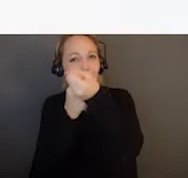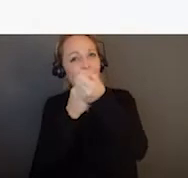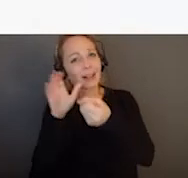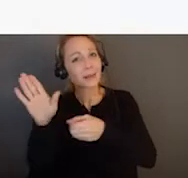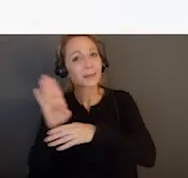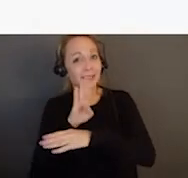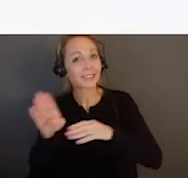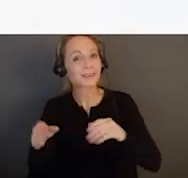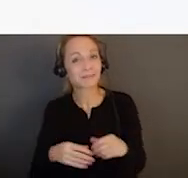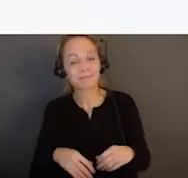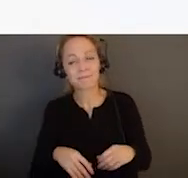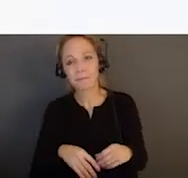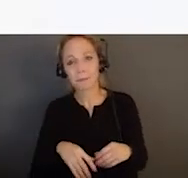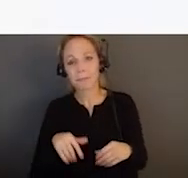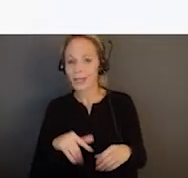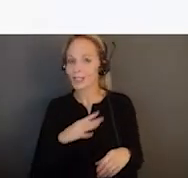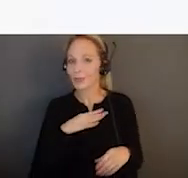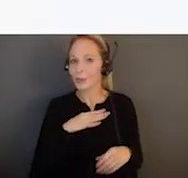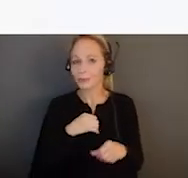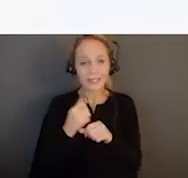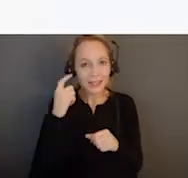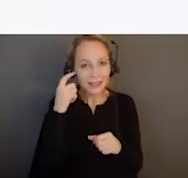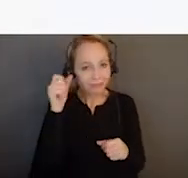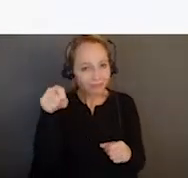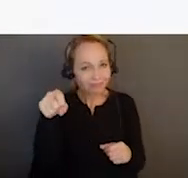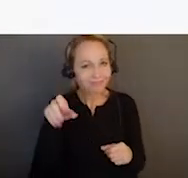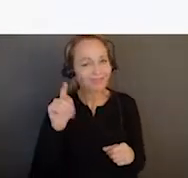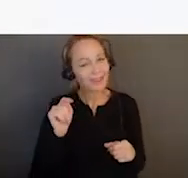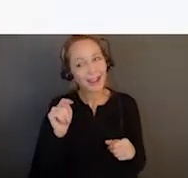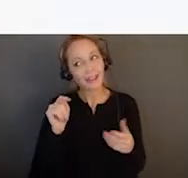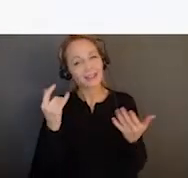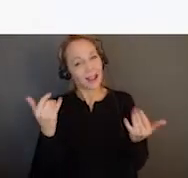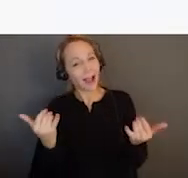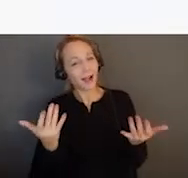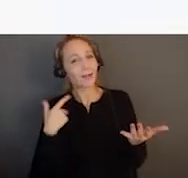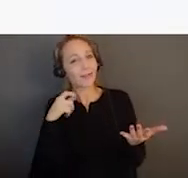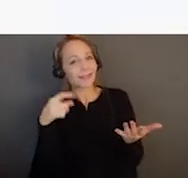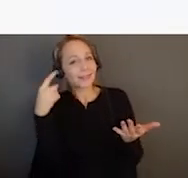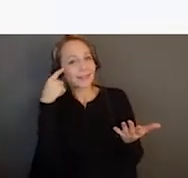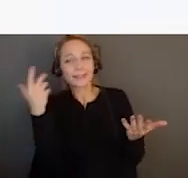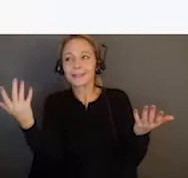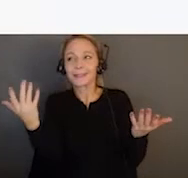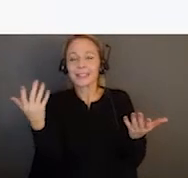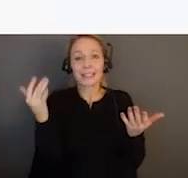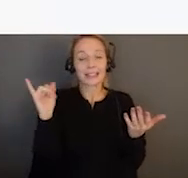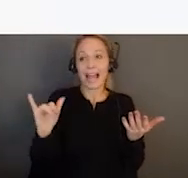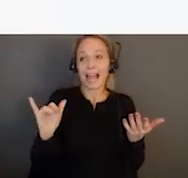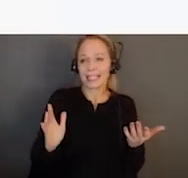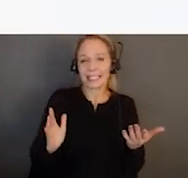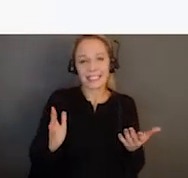AND THIS IS COOL AND MAKES SENSE, BUT IT BEGS THE WHAT DOES A SOPHISTICATED, INTERACTIVE,